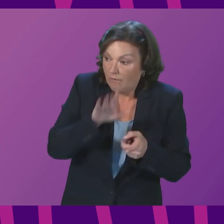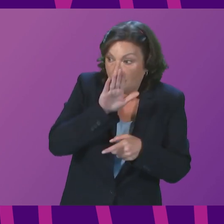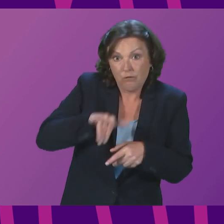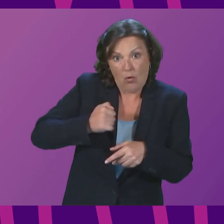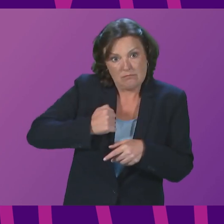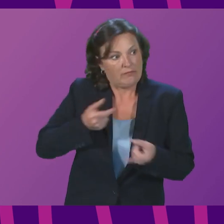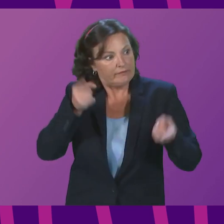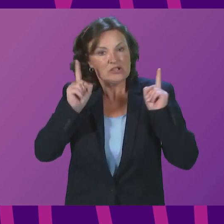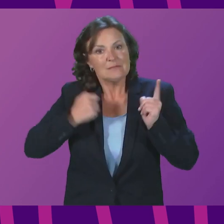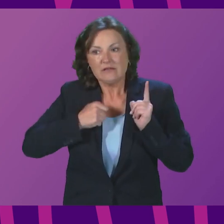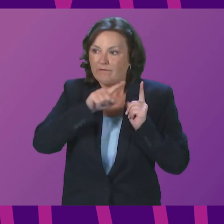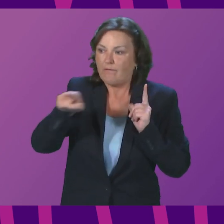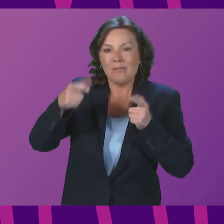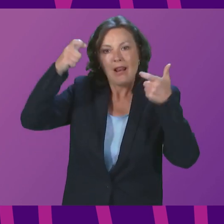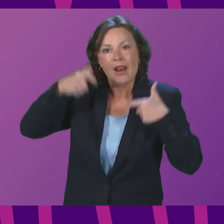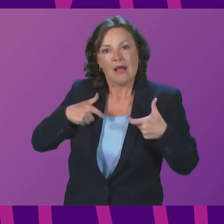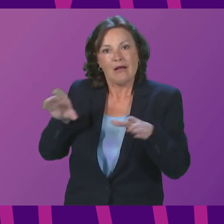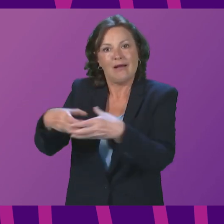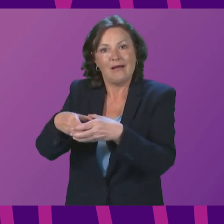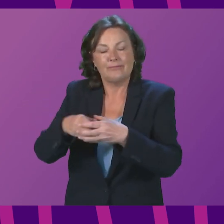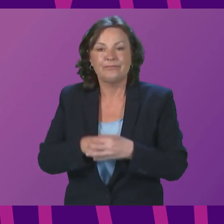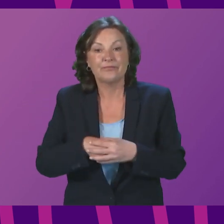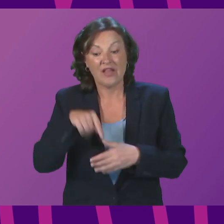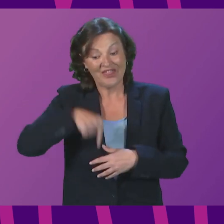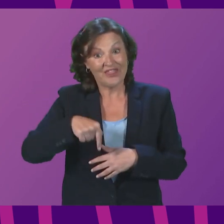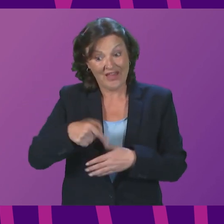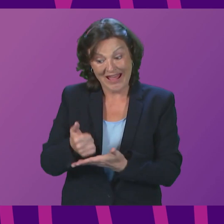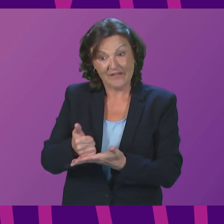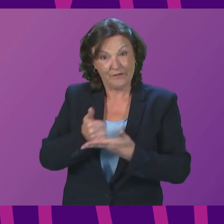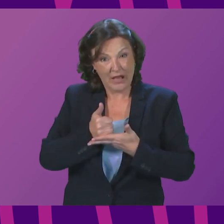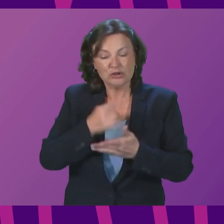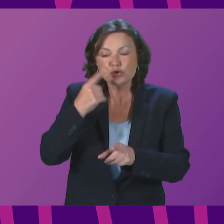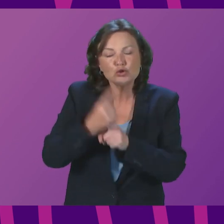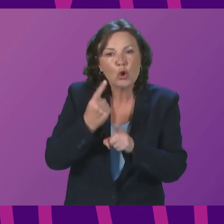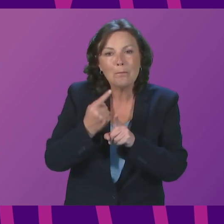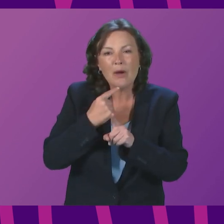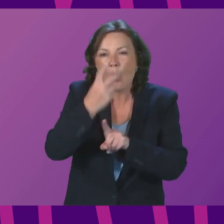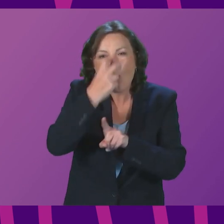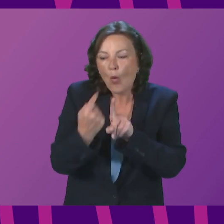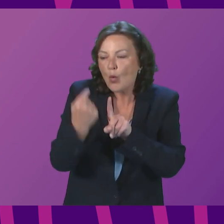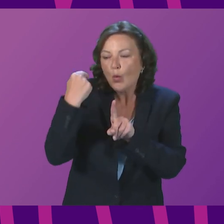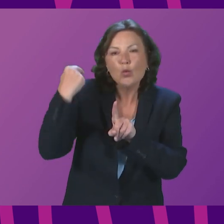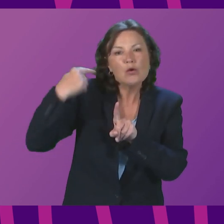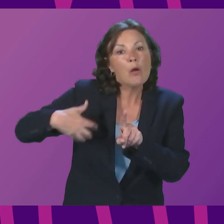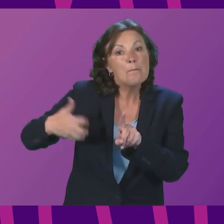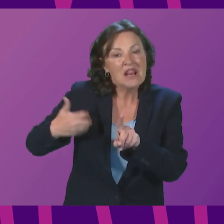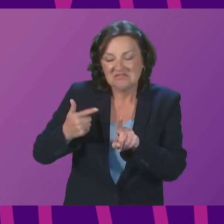the First Minister, and that advice is clear about retrospective situations.